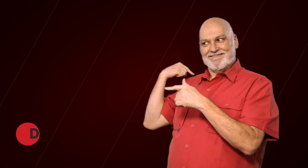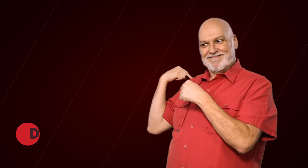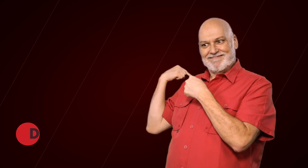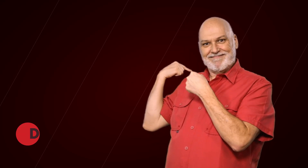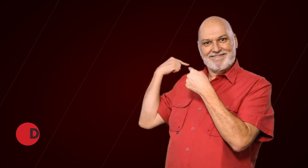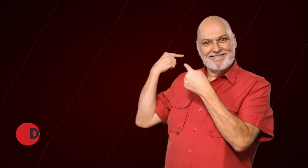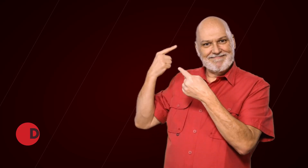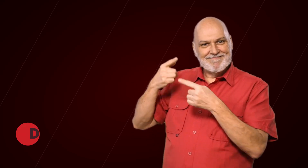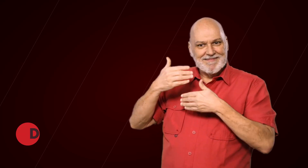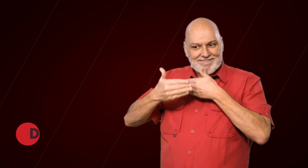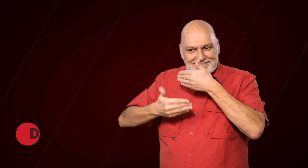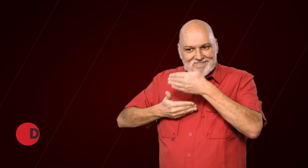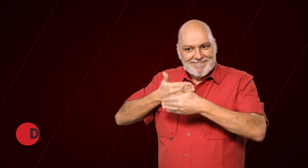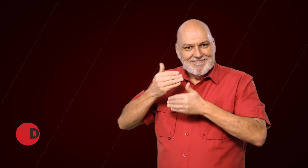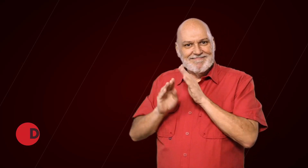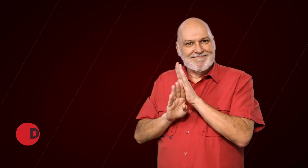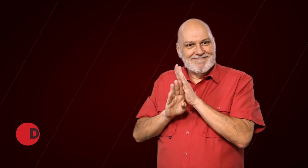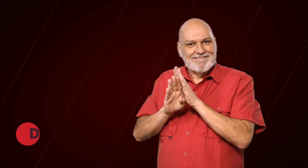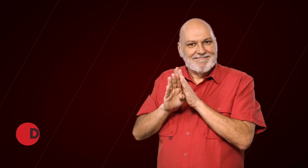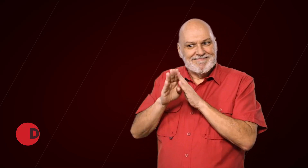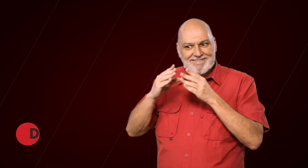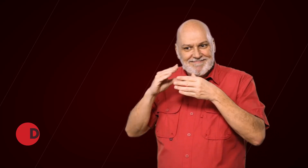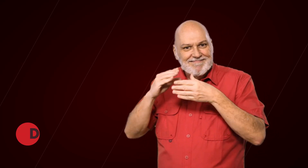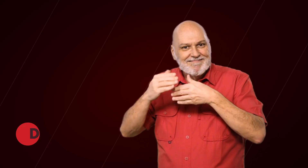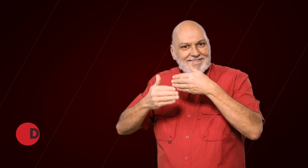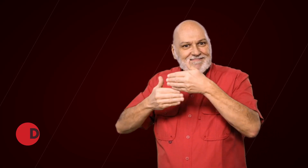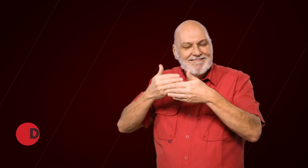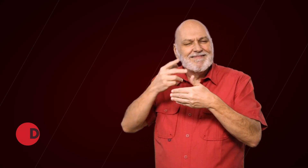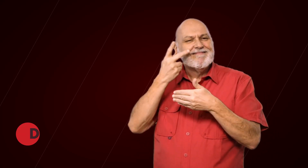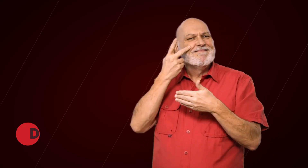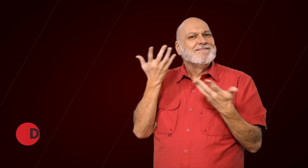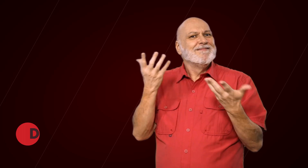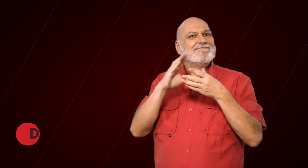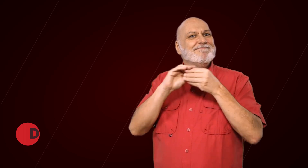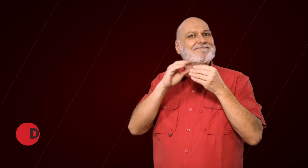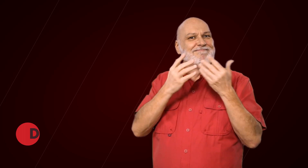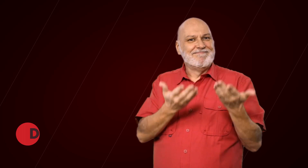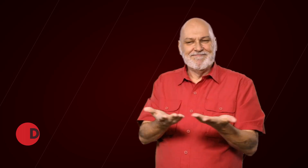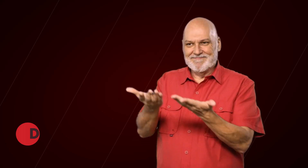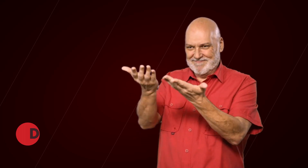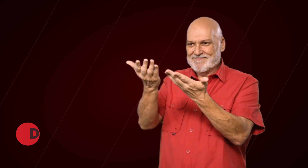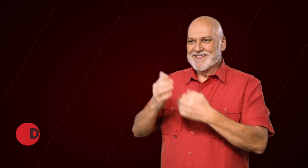this national group is still in its beginning stage.